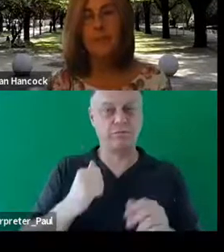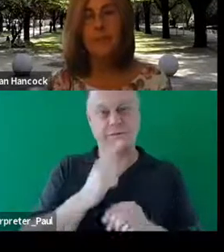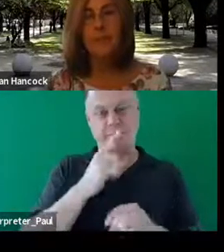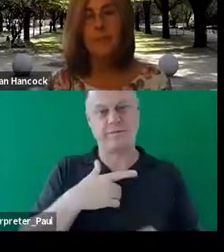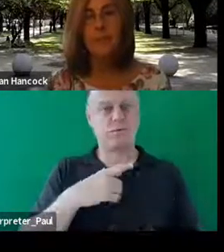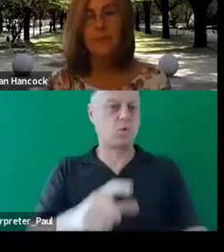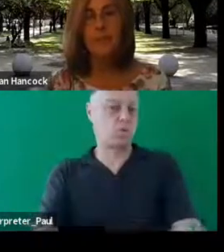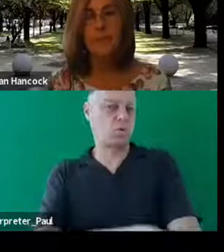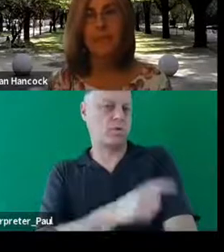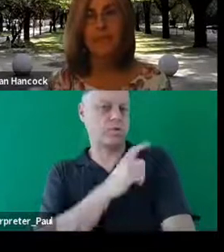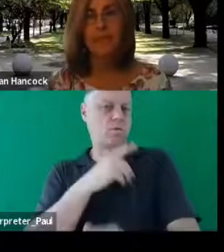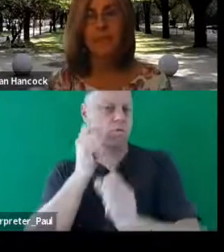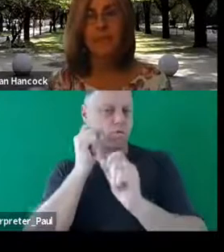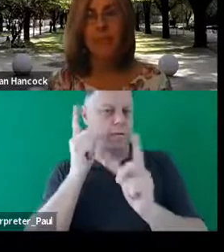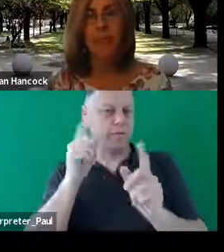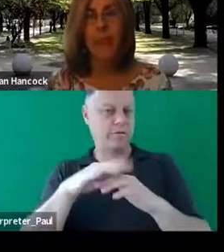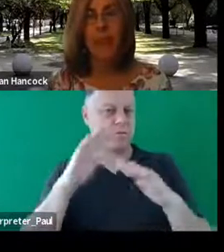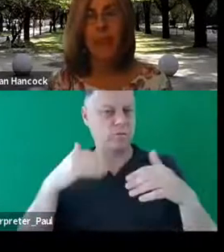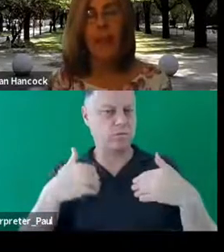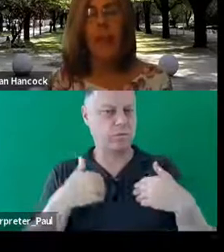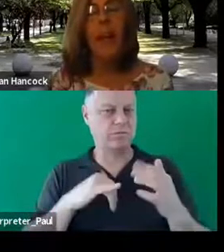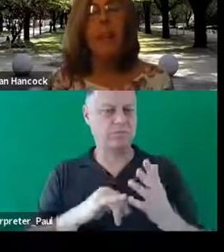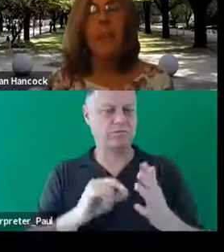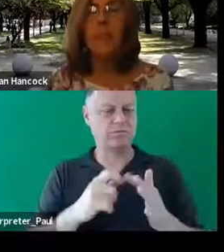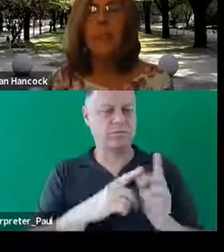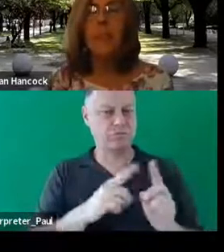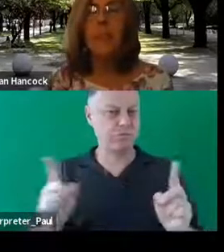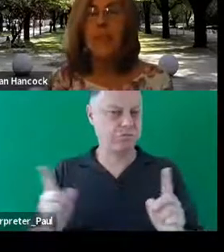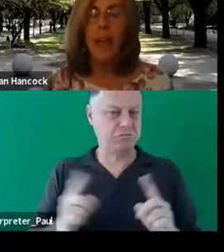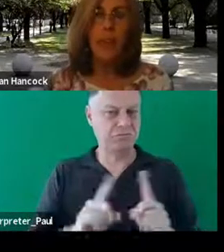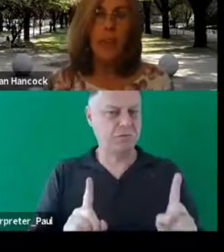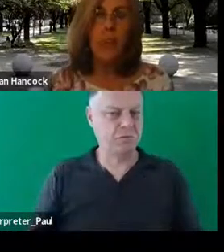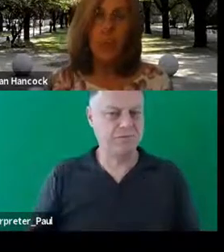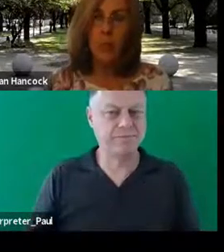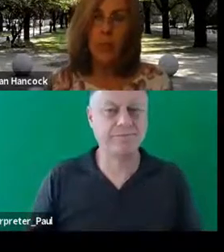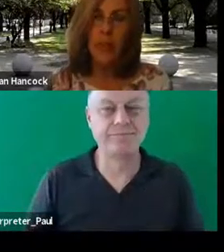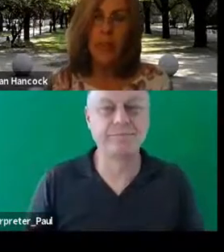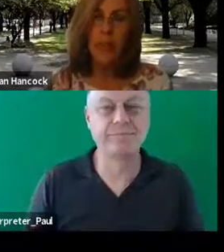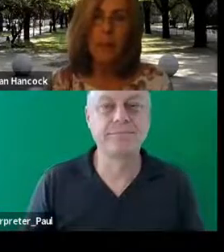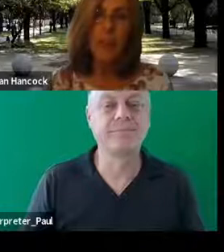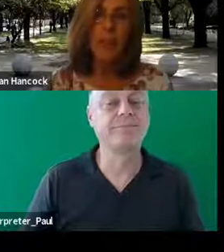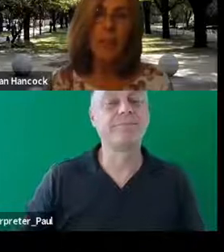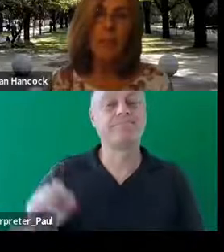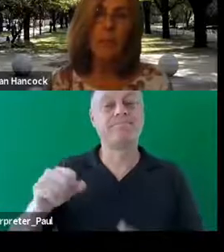and understanding of the autism spectrum. SUSAN: So we did have Tony Atwood come out, who